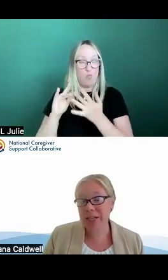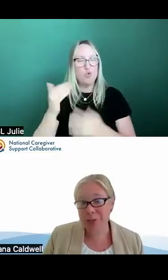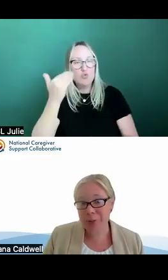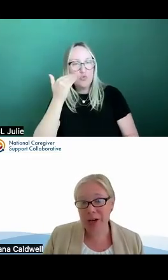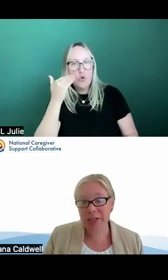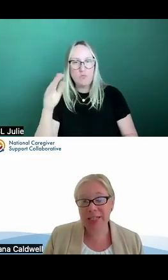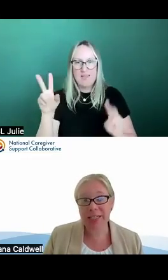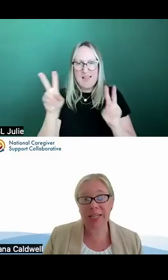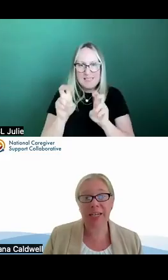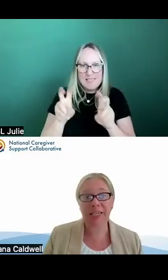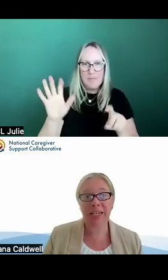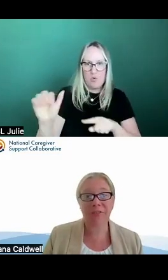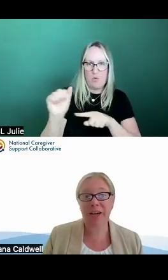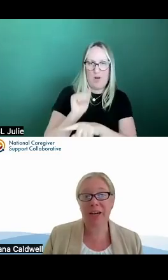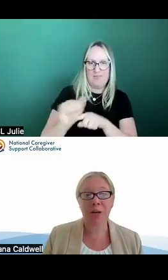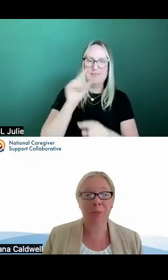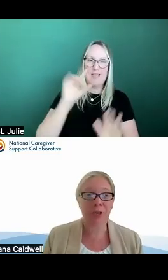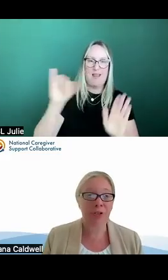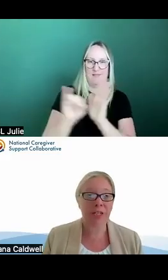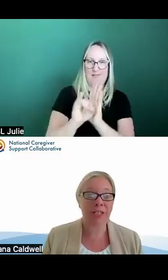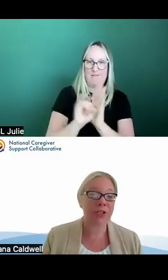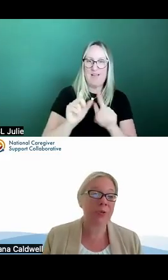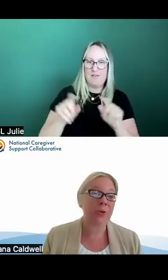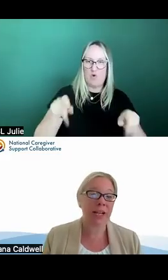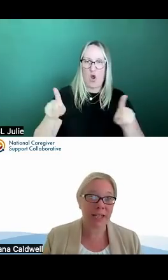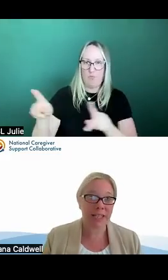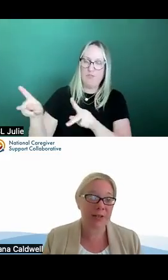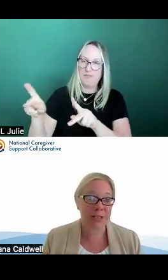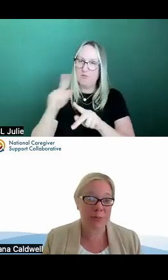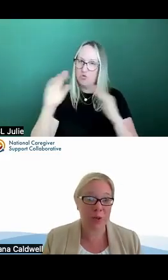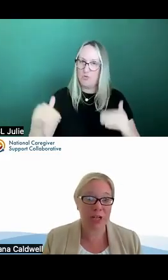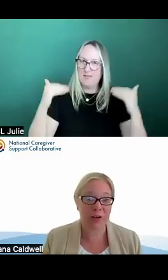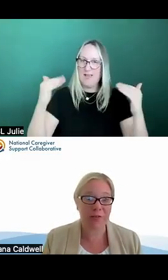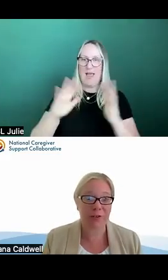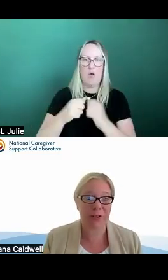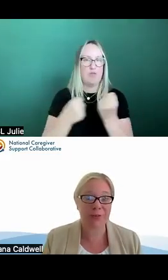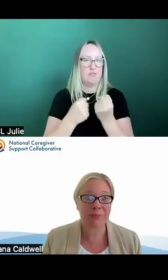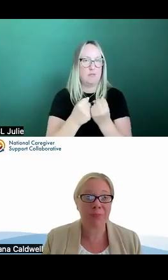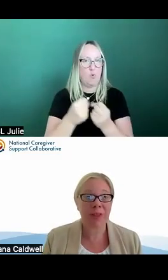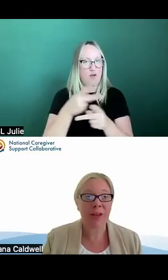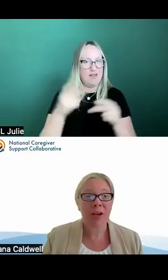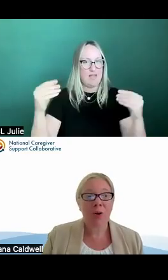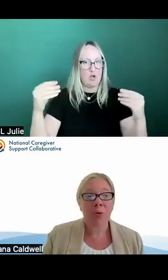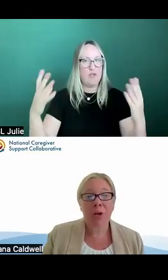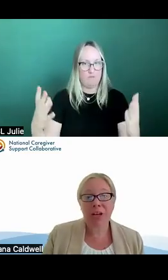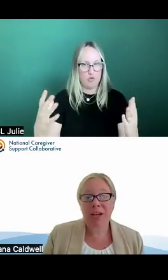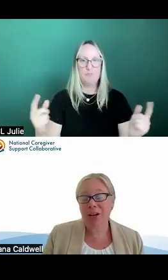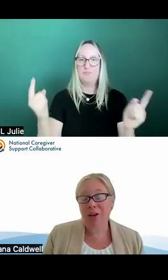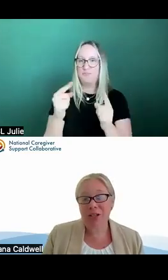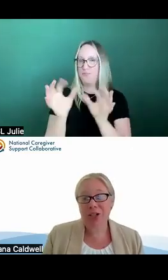assessment practices and identify opportunities to enhance how they support caregivers. We encourage